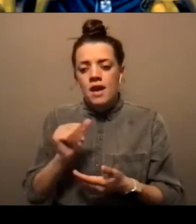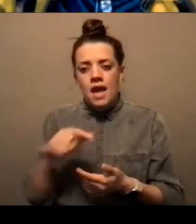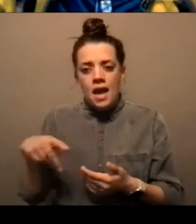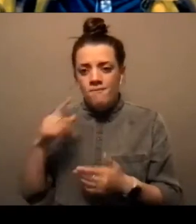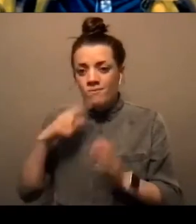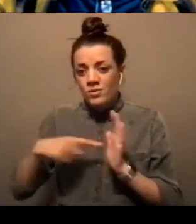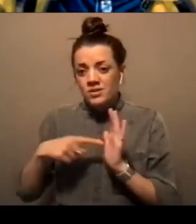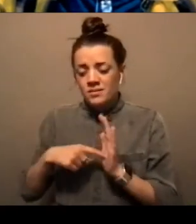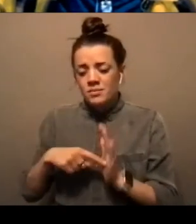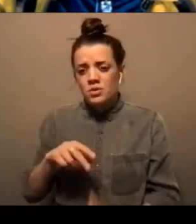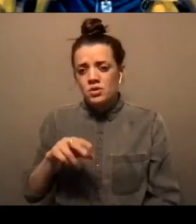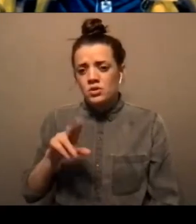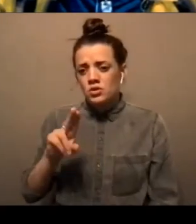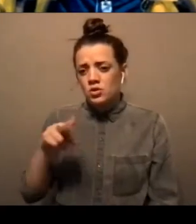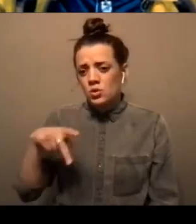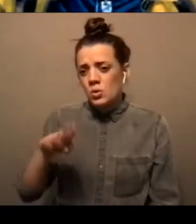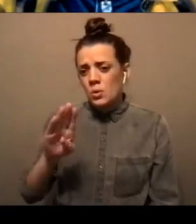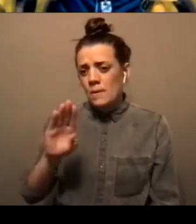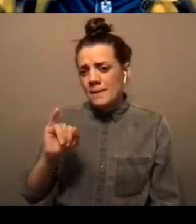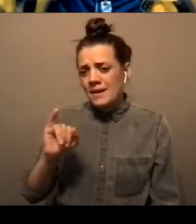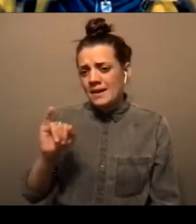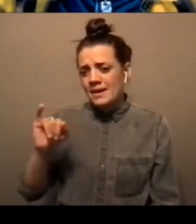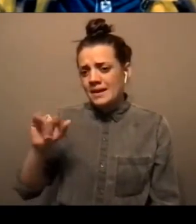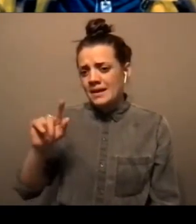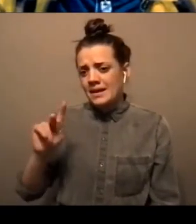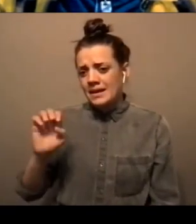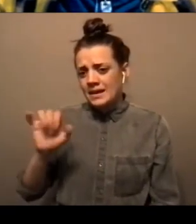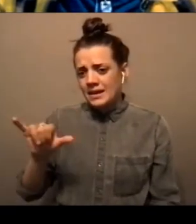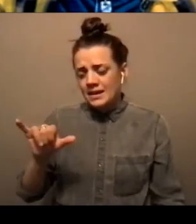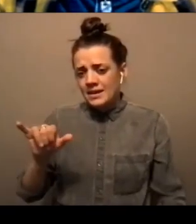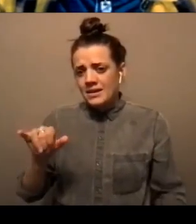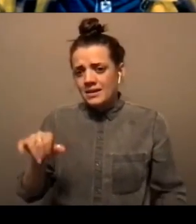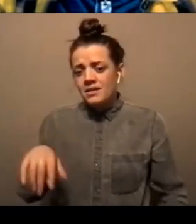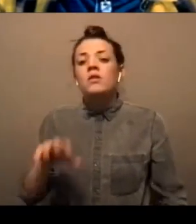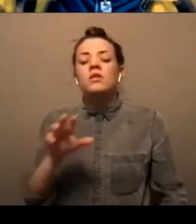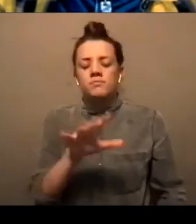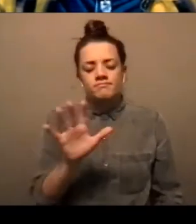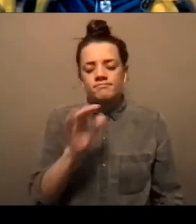That's Y-U-B-I-K-E-Y,